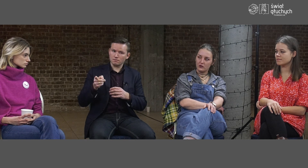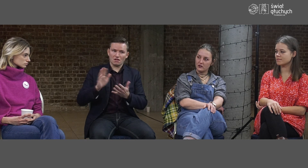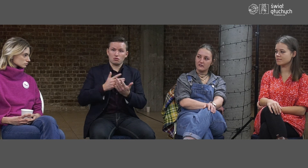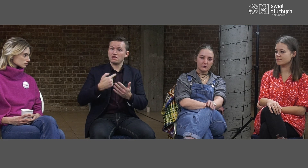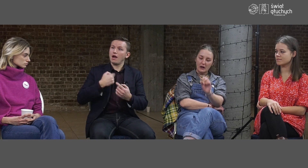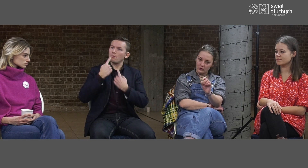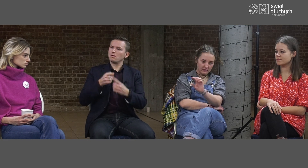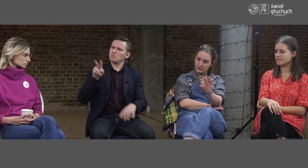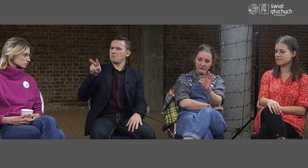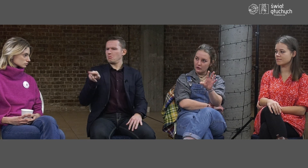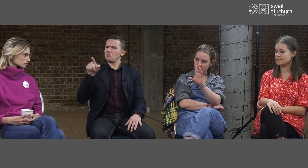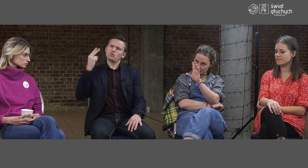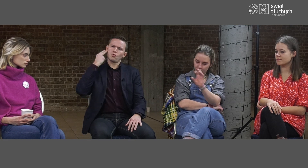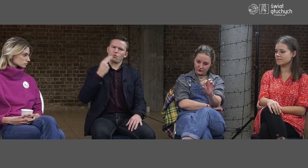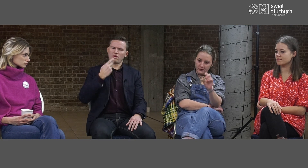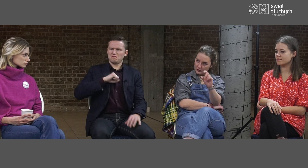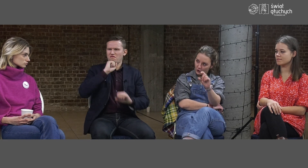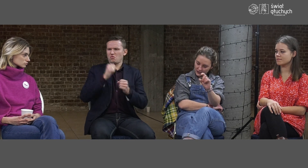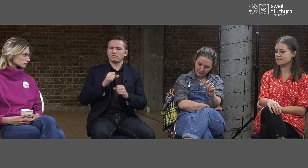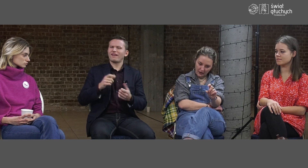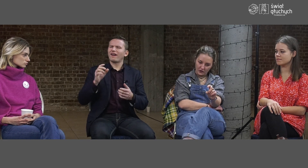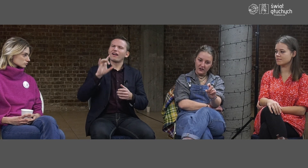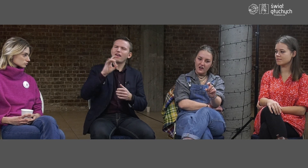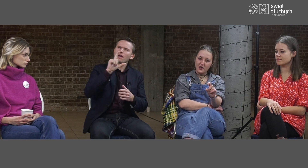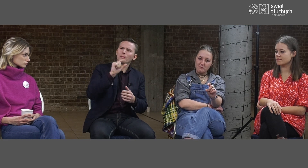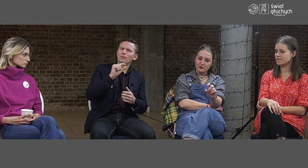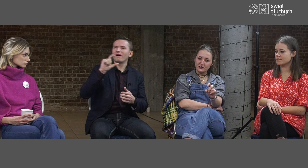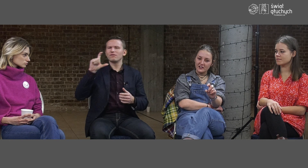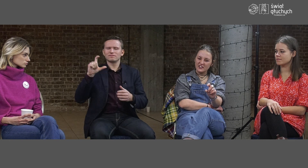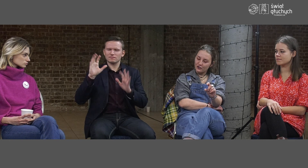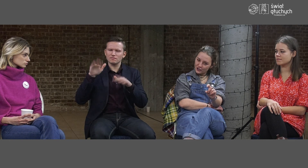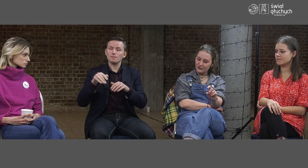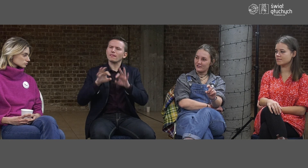I'm not even talking about whether it's capital or lowercase — specifically lowercase, because that feels a bit rude, actually.